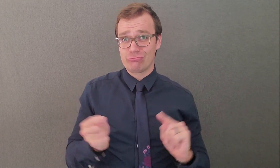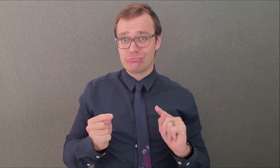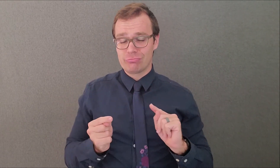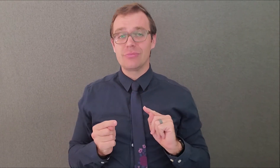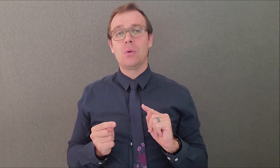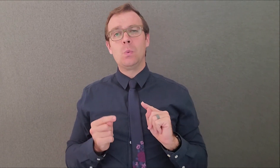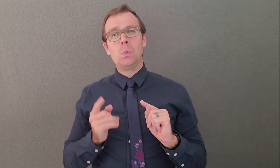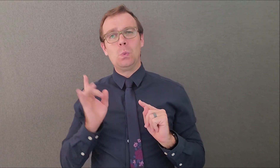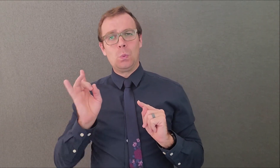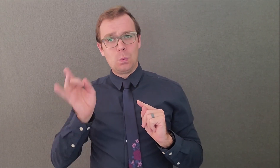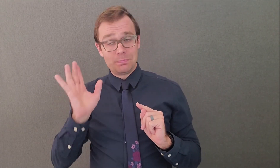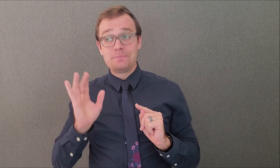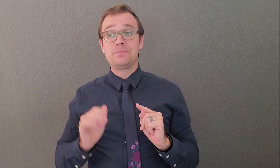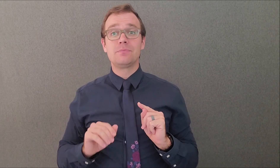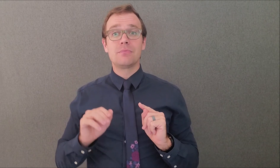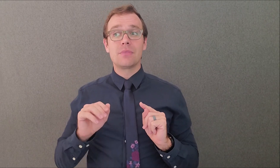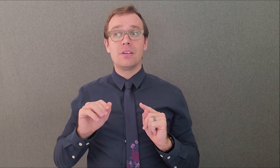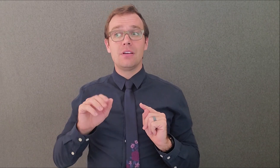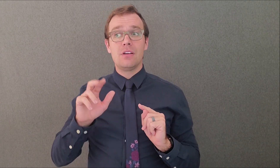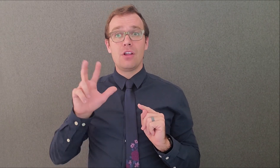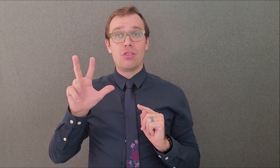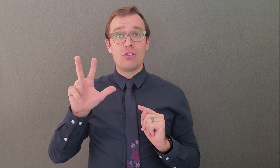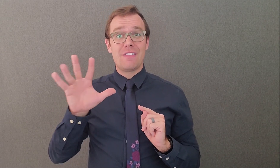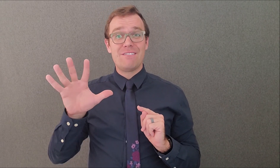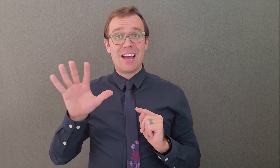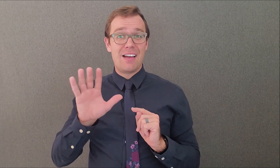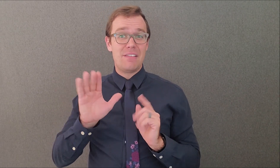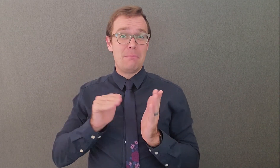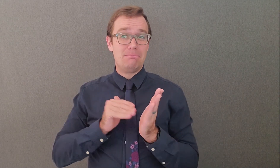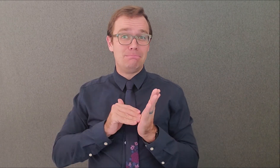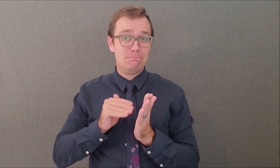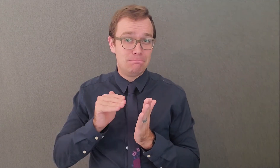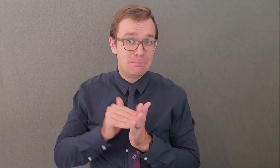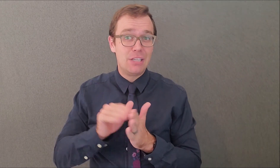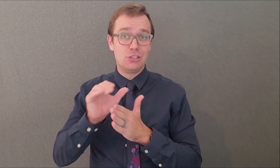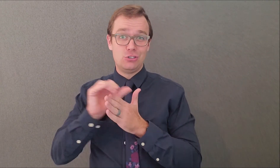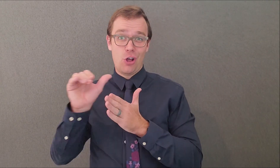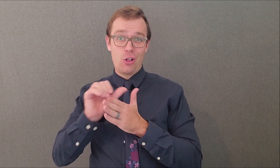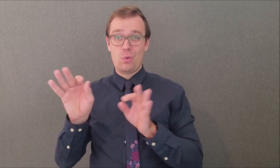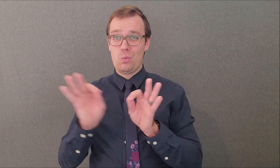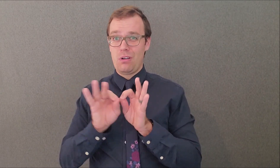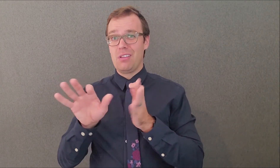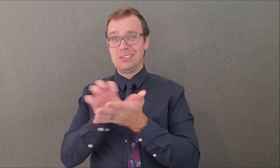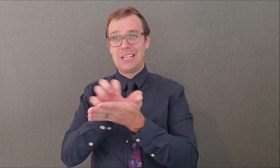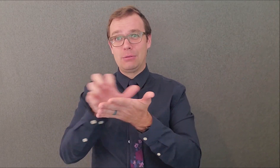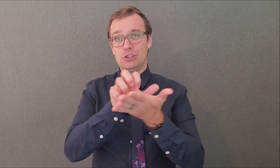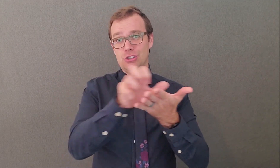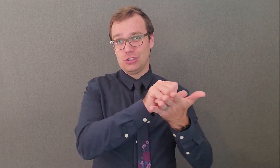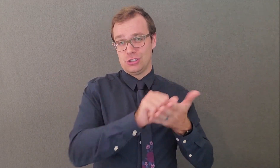The tragedy caused over $35 million in damages, in 1977 dollars,